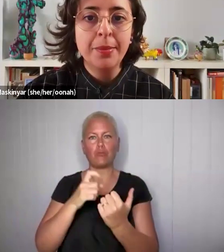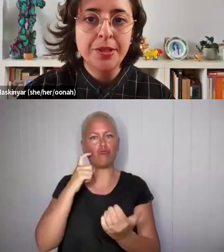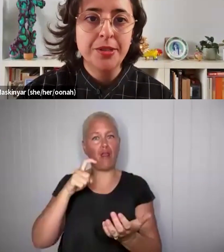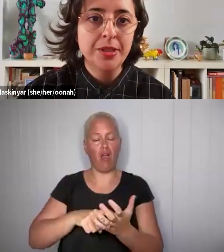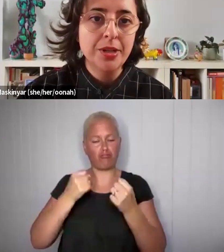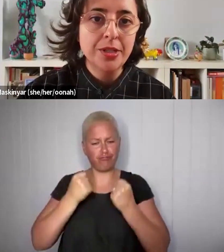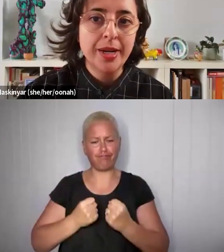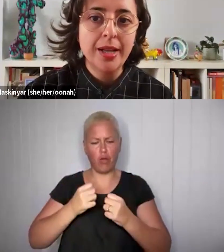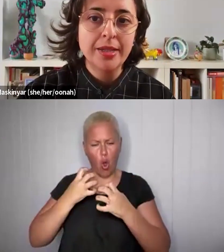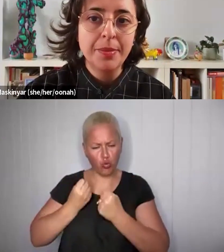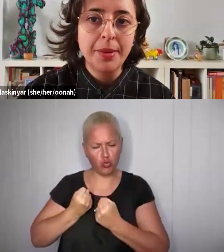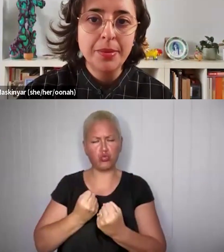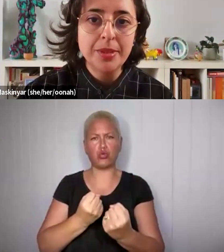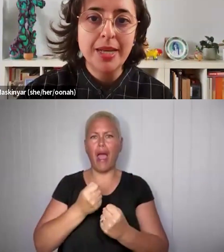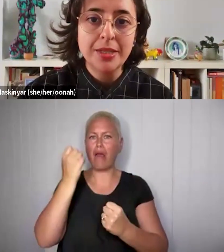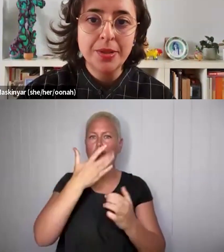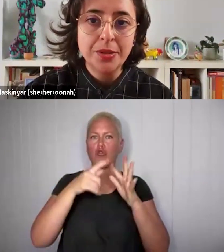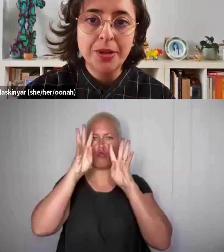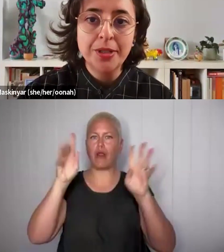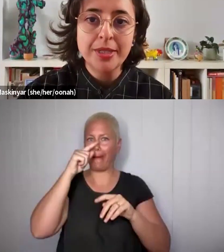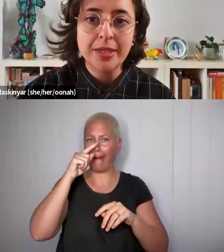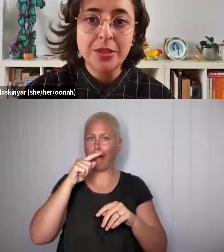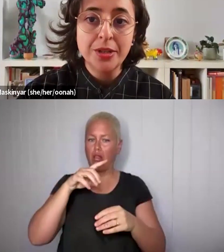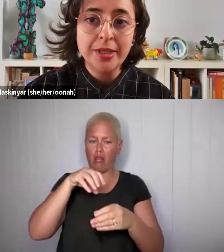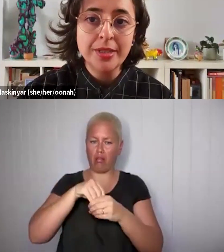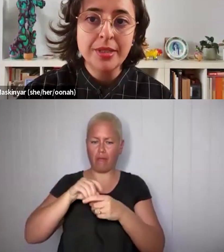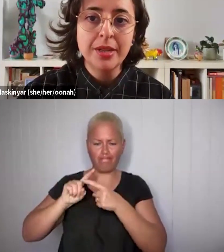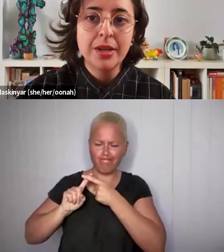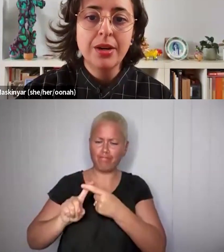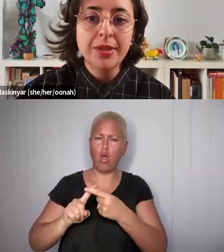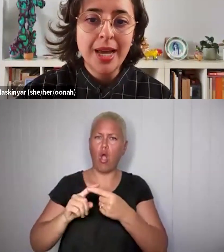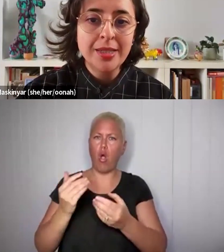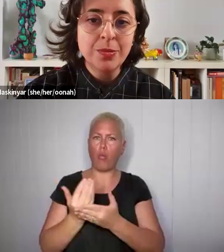the unique place held by Aboriginal and Torres Strait Islander peoples as the original owners and custodians of the lands and